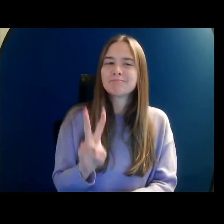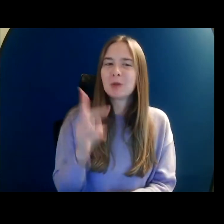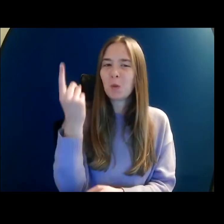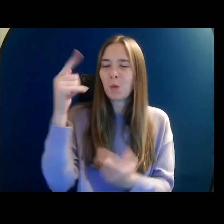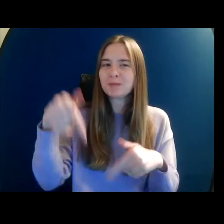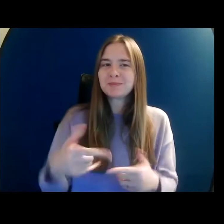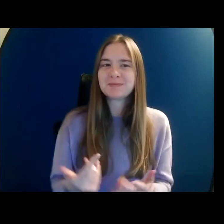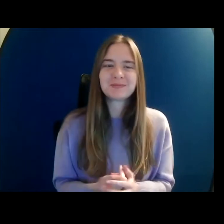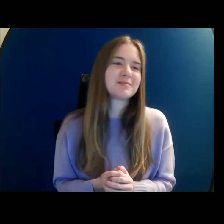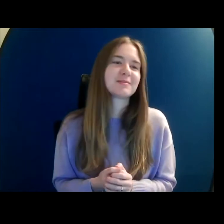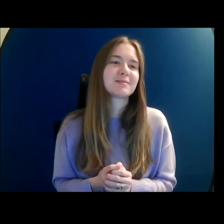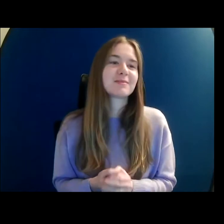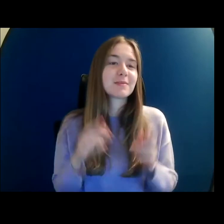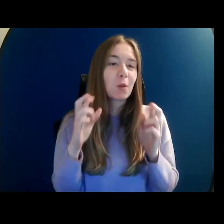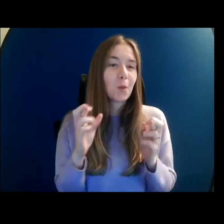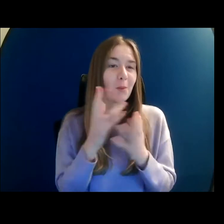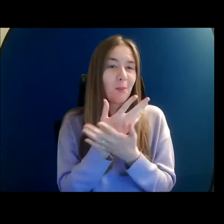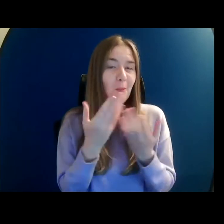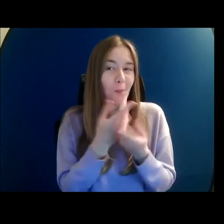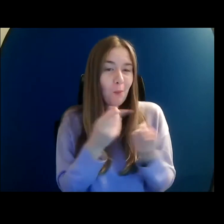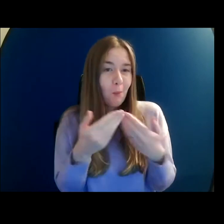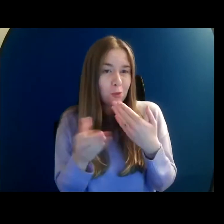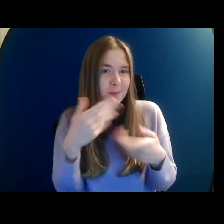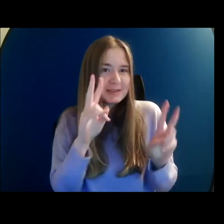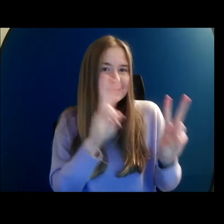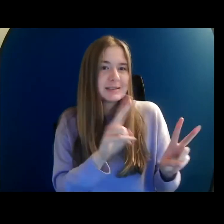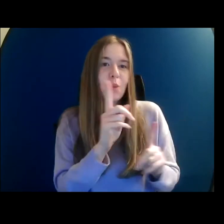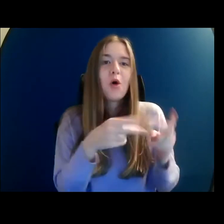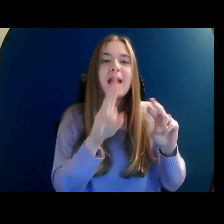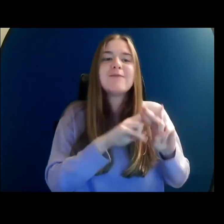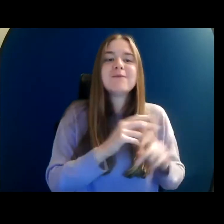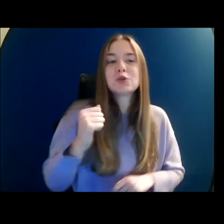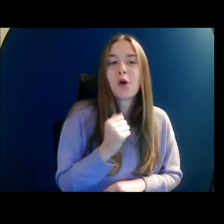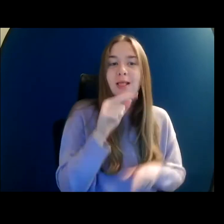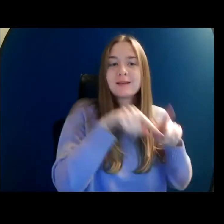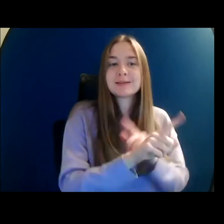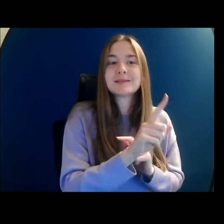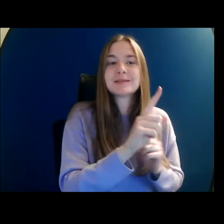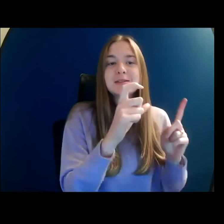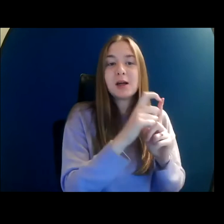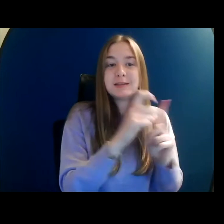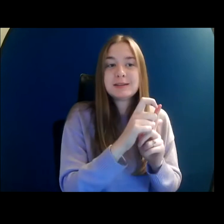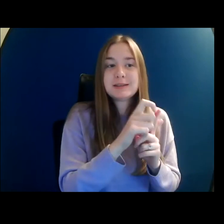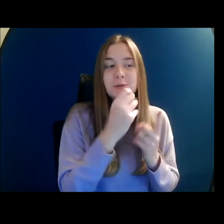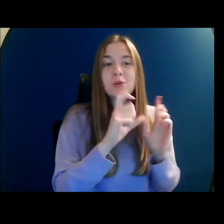I hope many of you have been able to come and see ""What if"...?/Scotland" at V&A Dundee. If not, it is on show until November 21st,